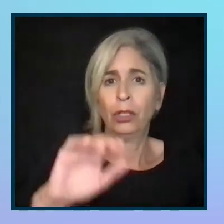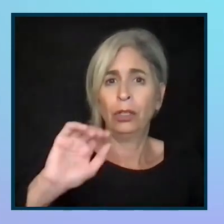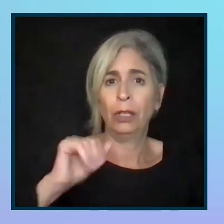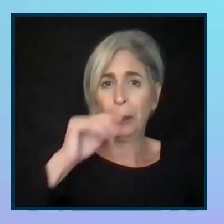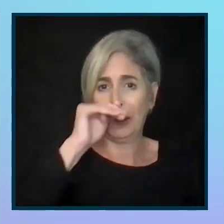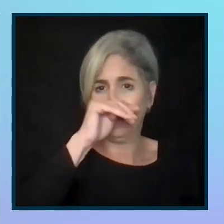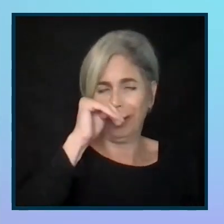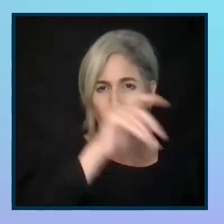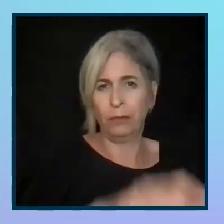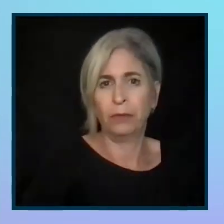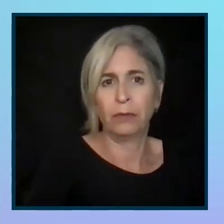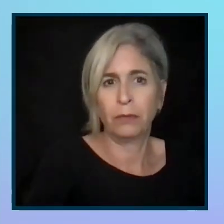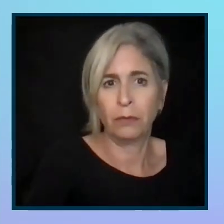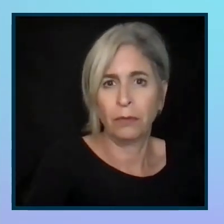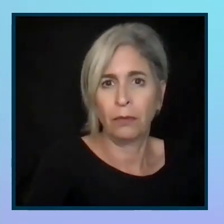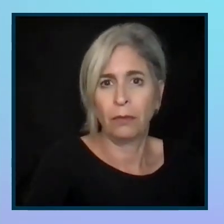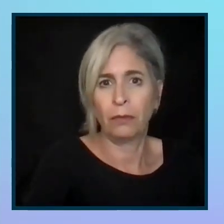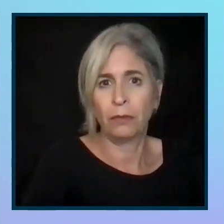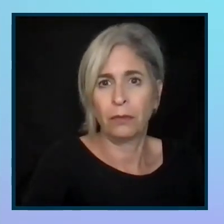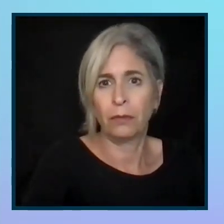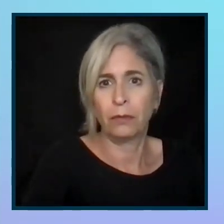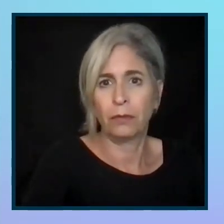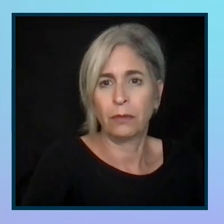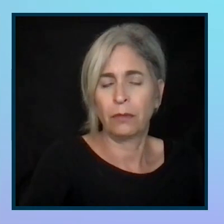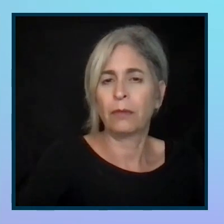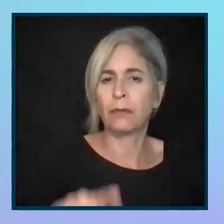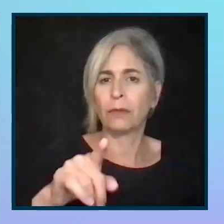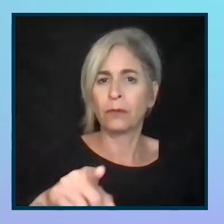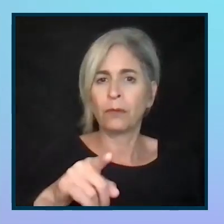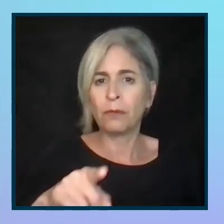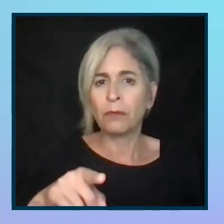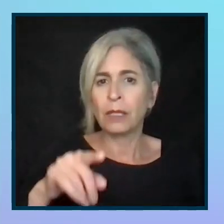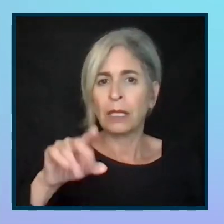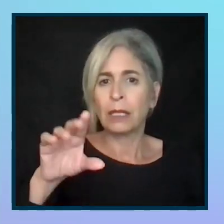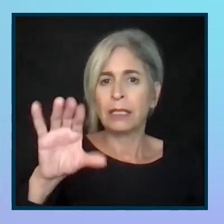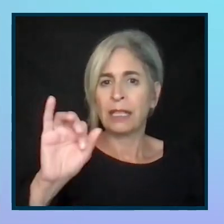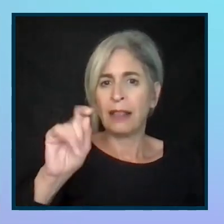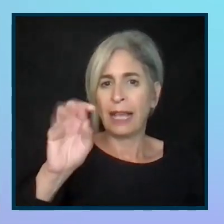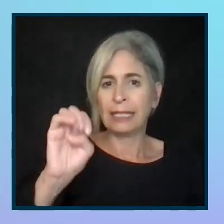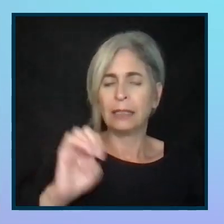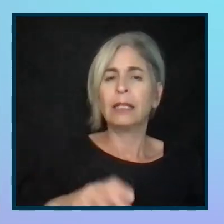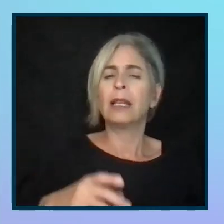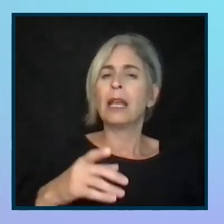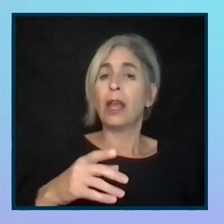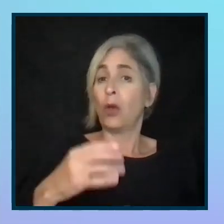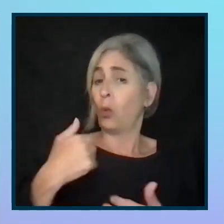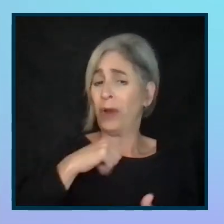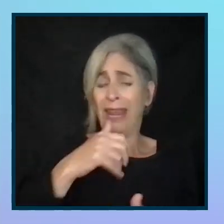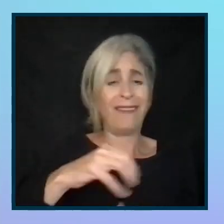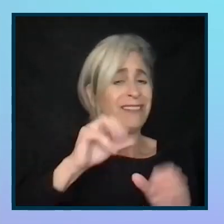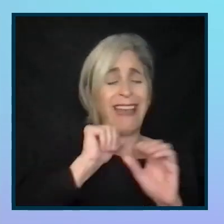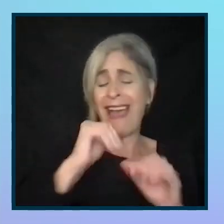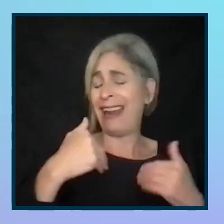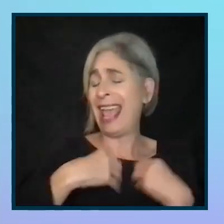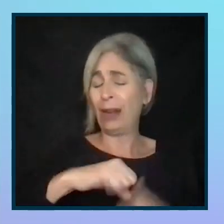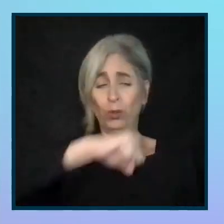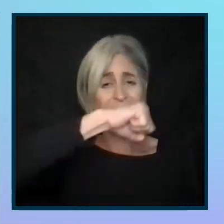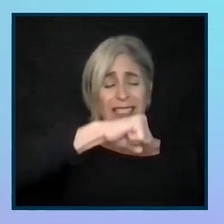Yeah, I feel very lucky in that we really haven't faced resistance from people, at all levels of the company are enthusiastic about the initiative.